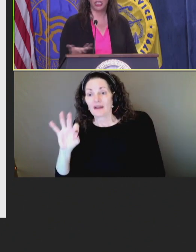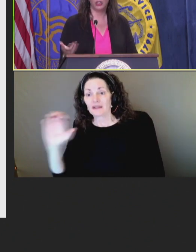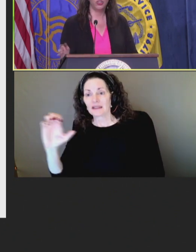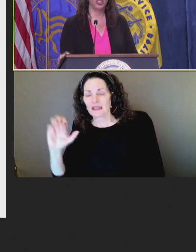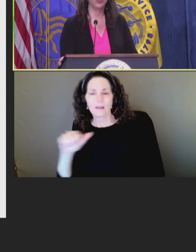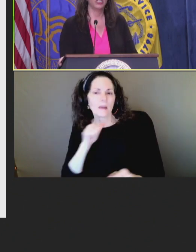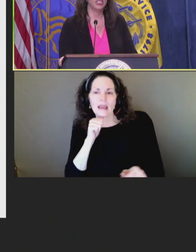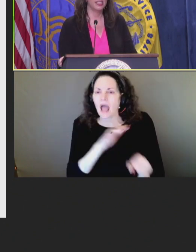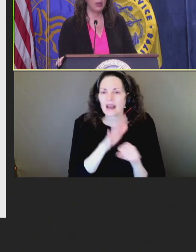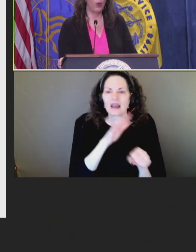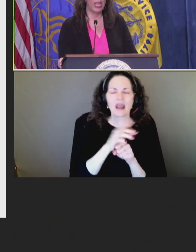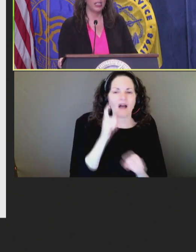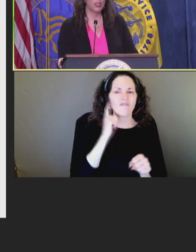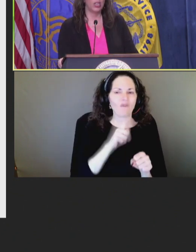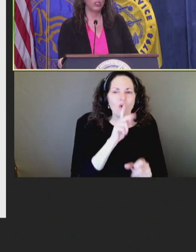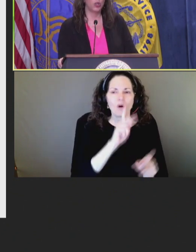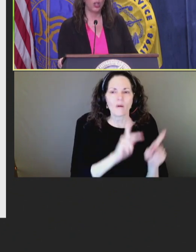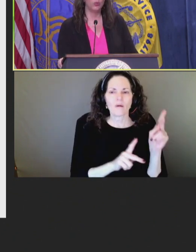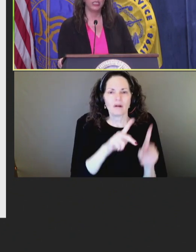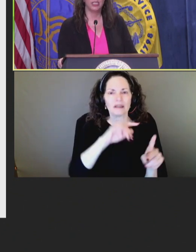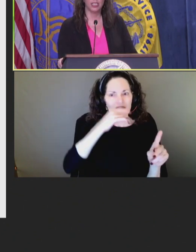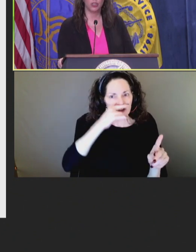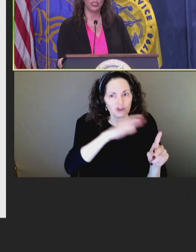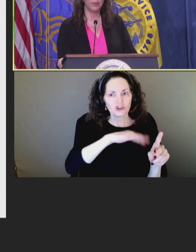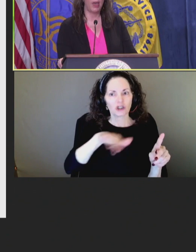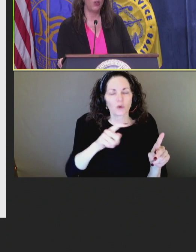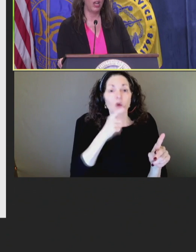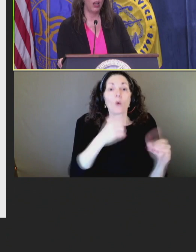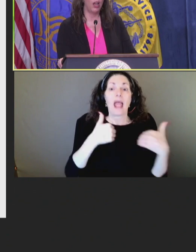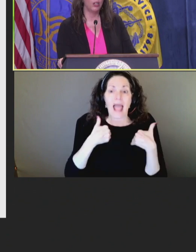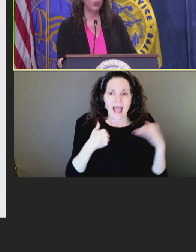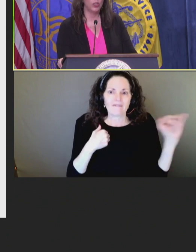those children in the same way. And so, they struggled with decisions about who they were